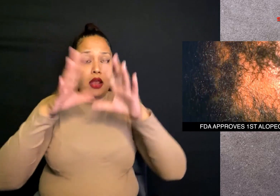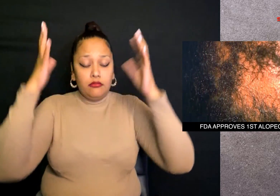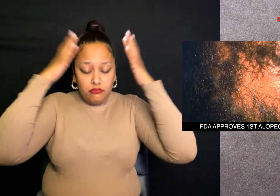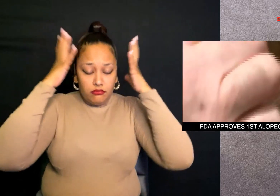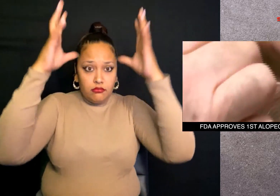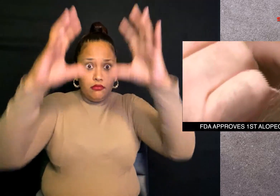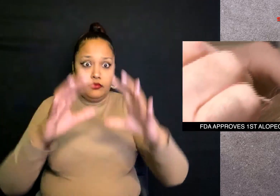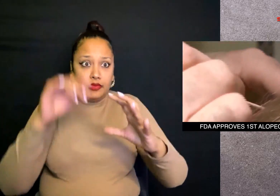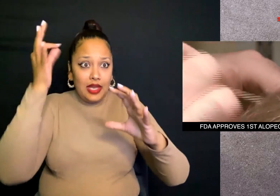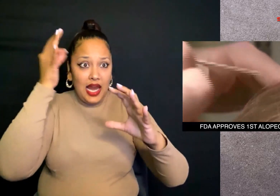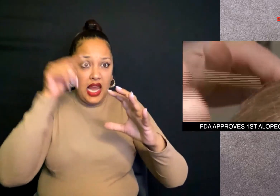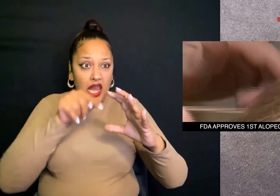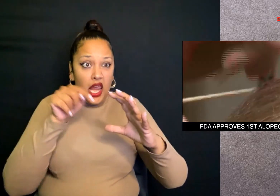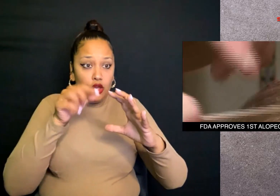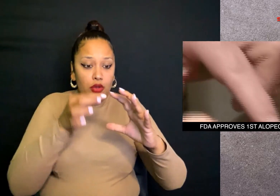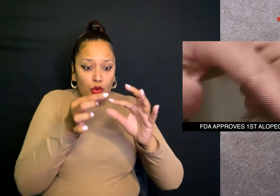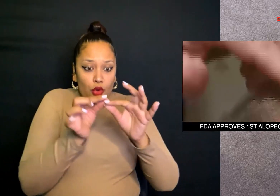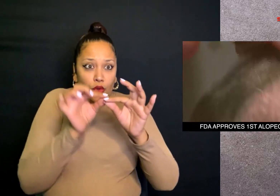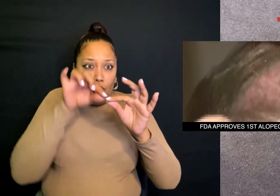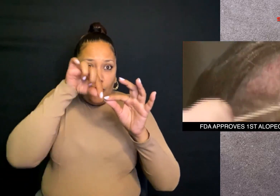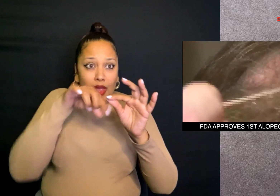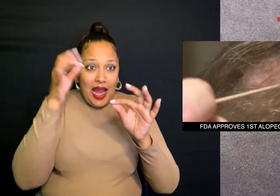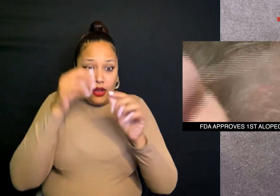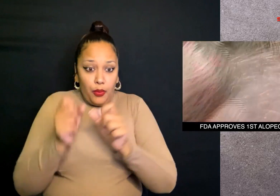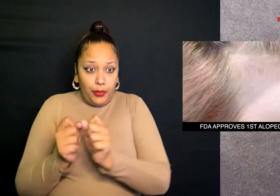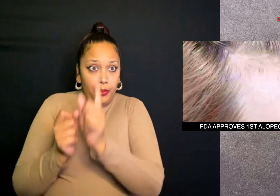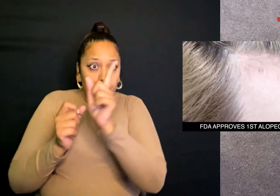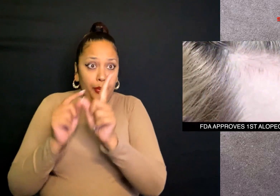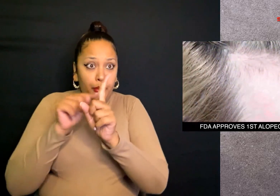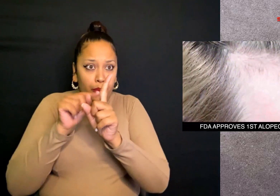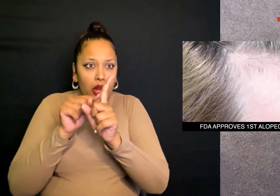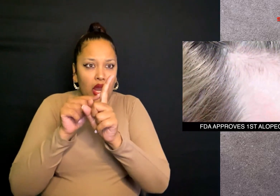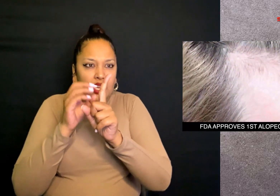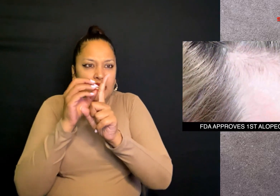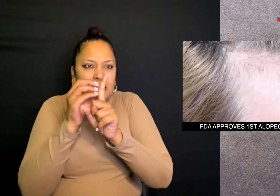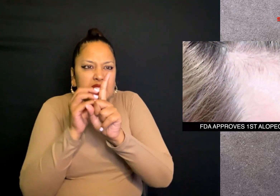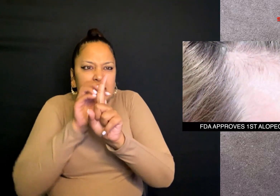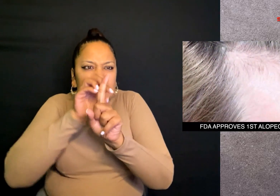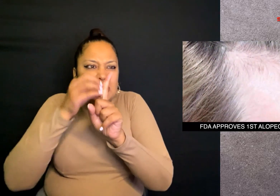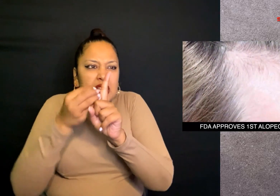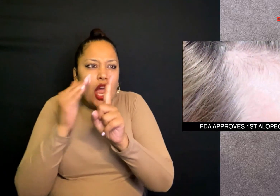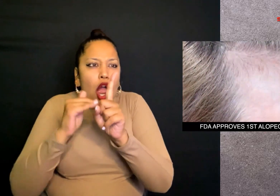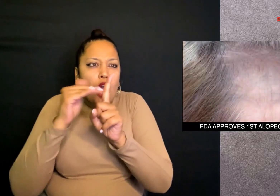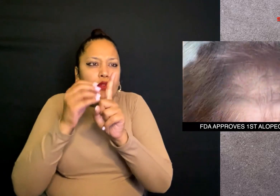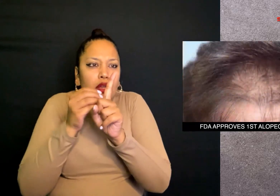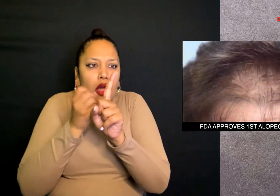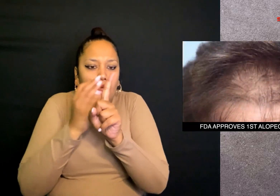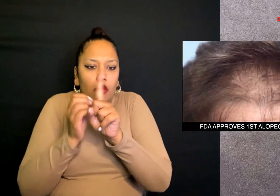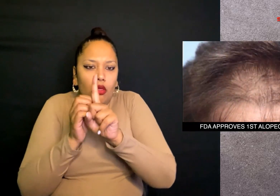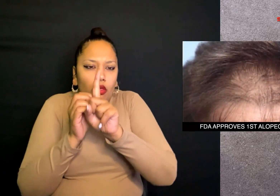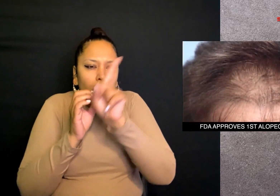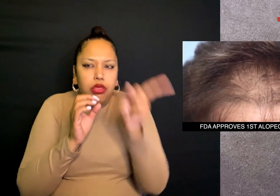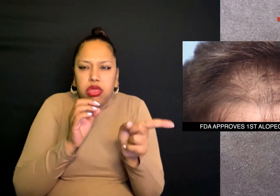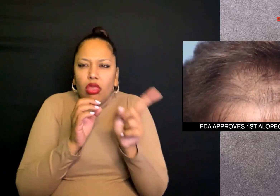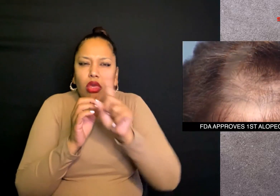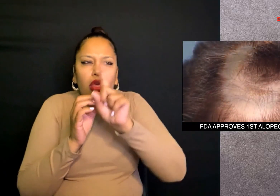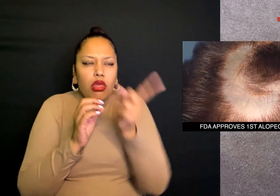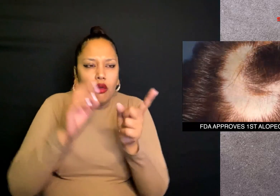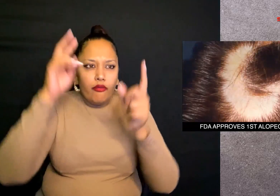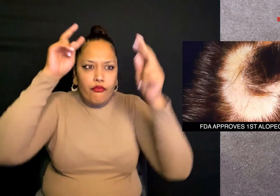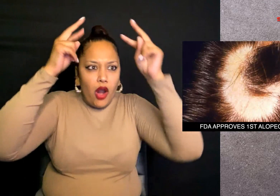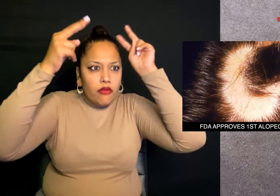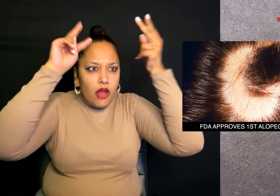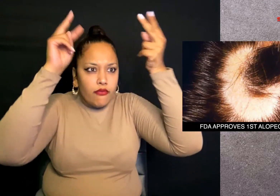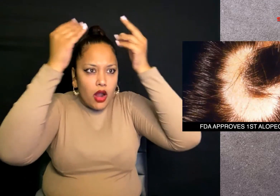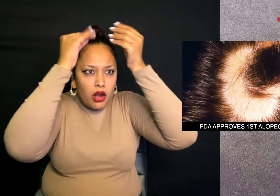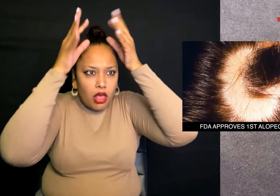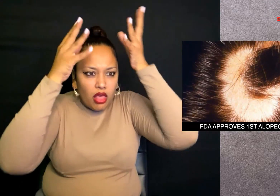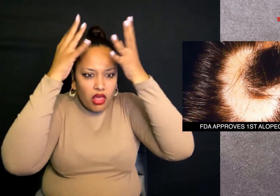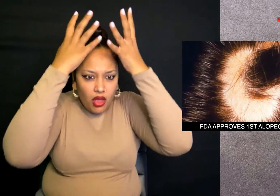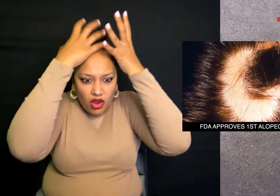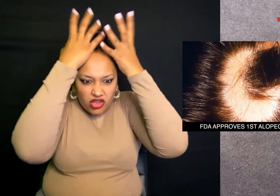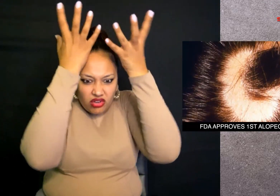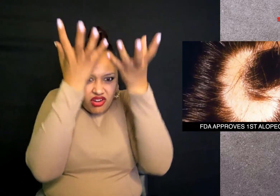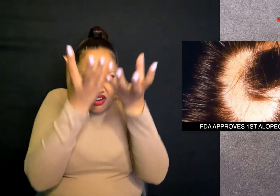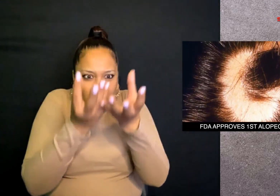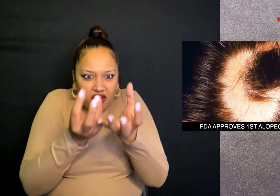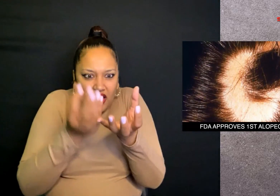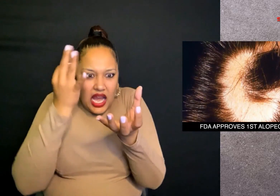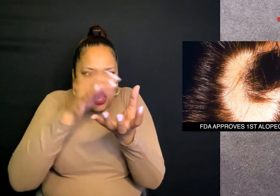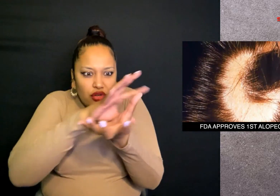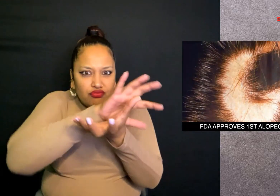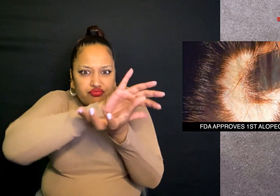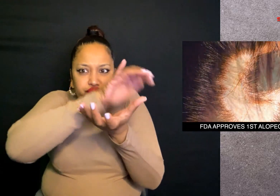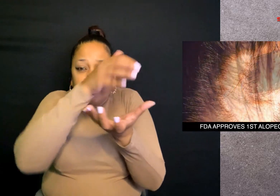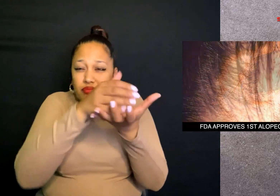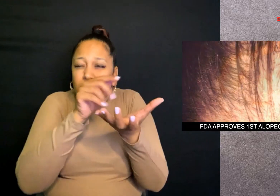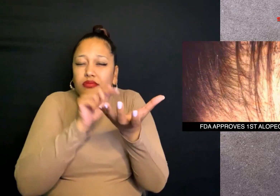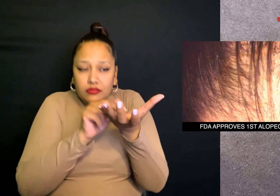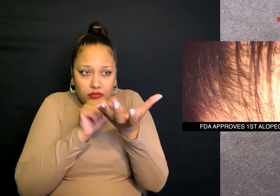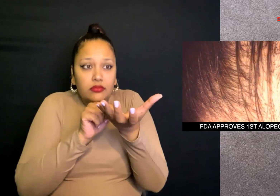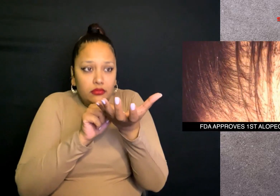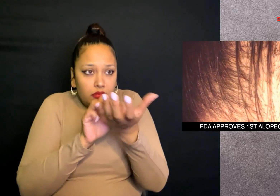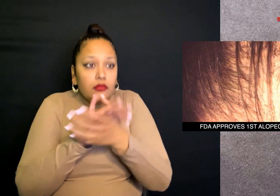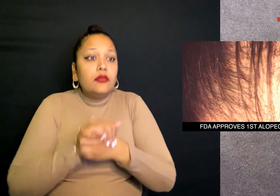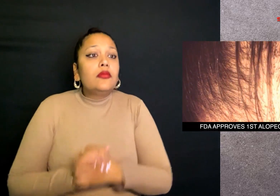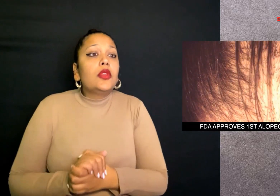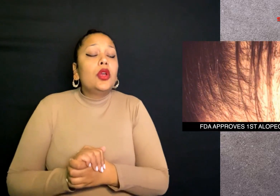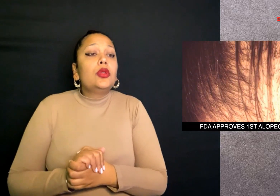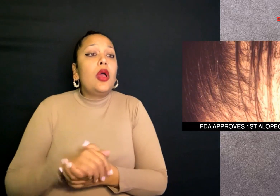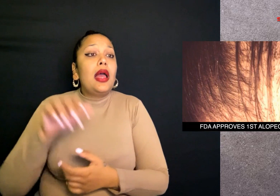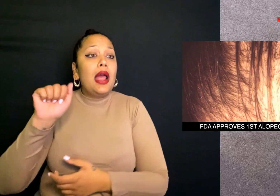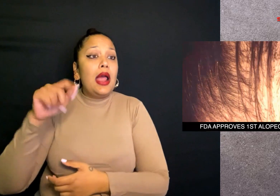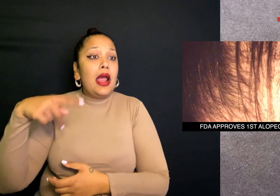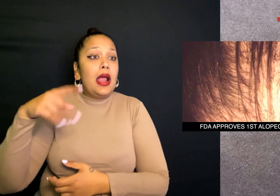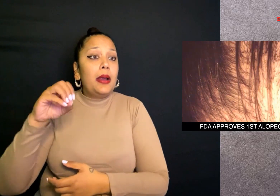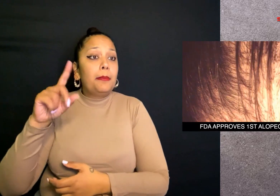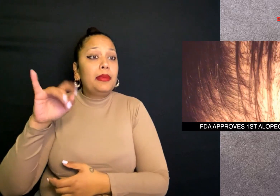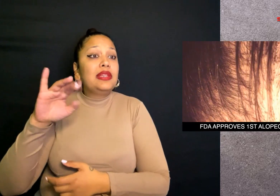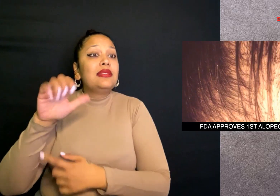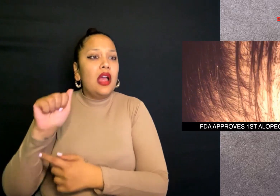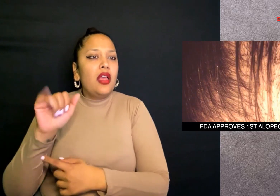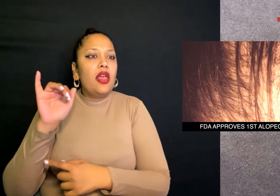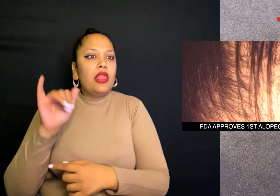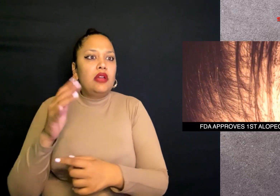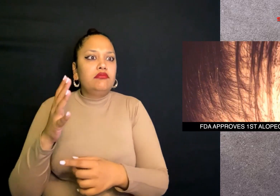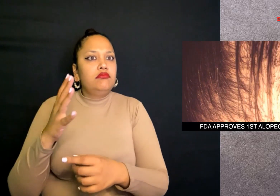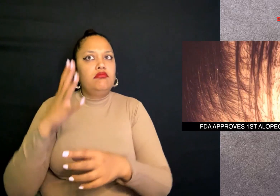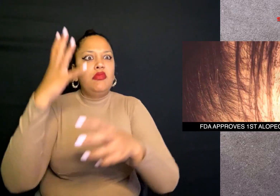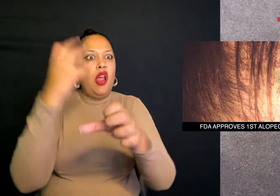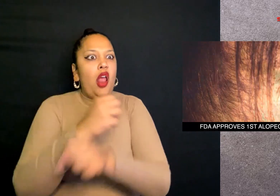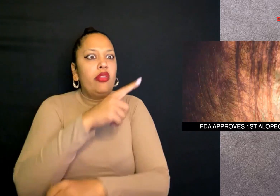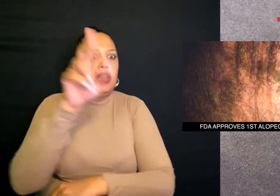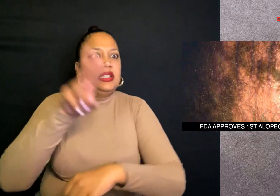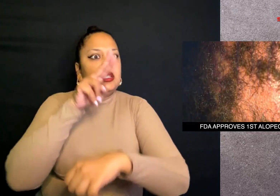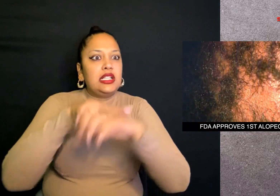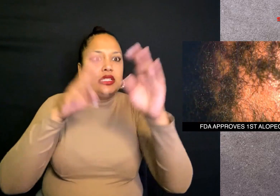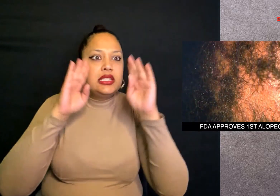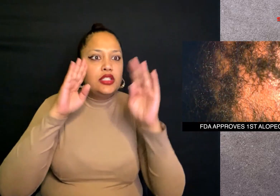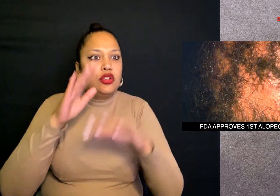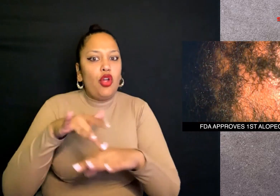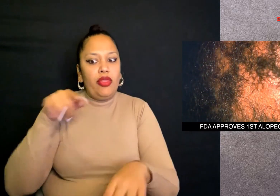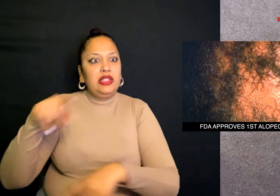the body attacks hair follicles often causing hair to fall out in clumps